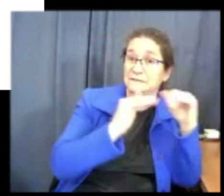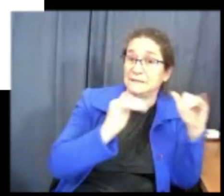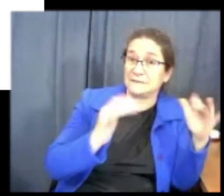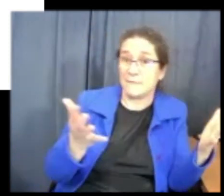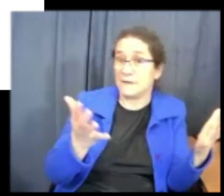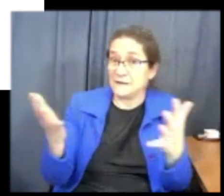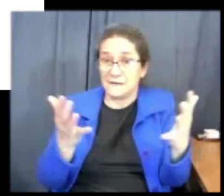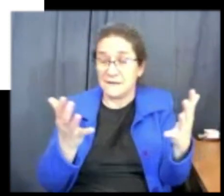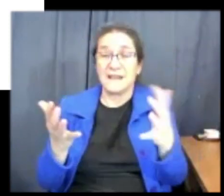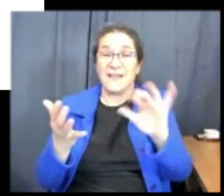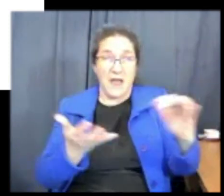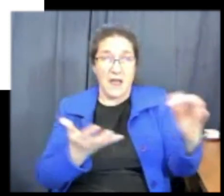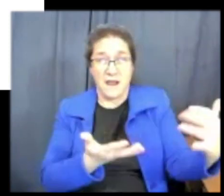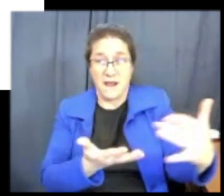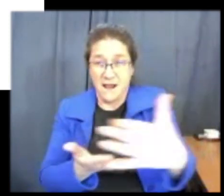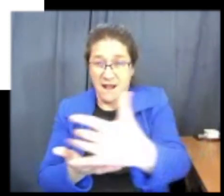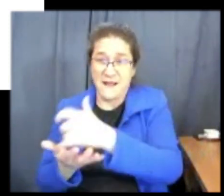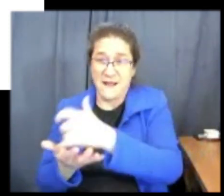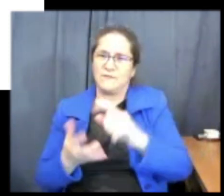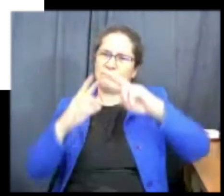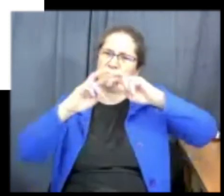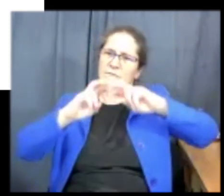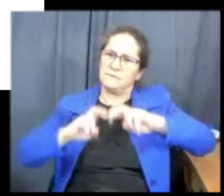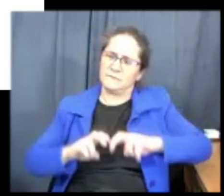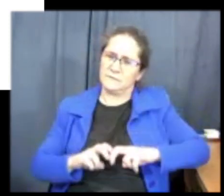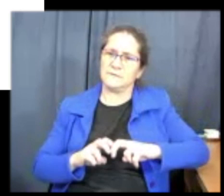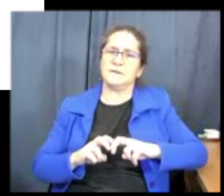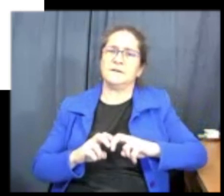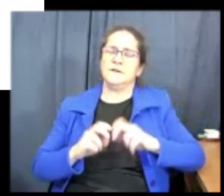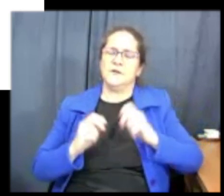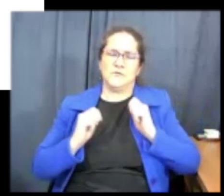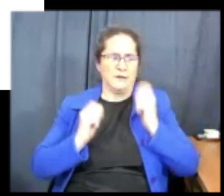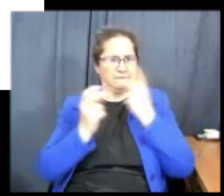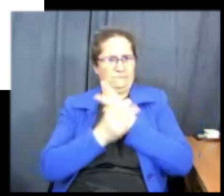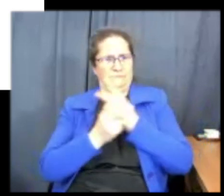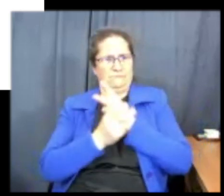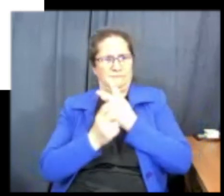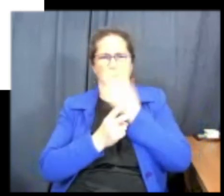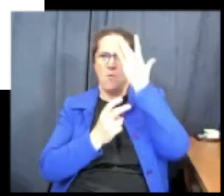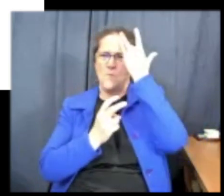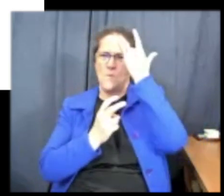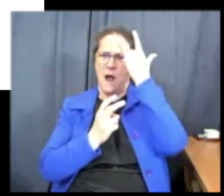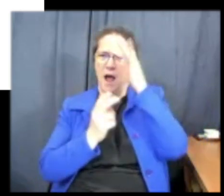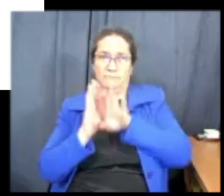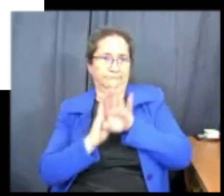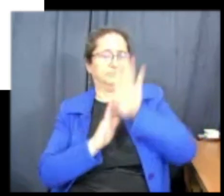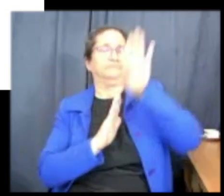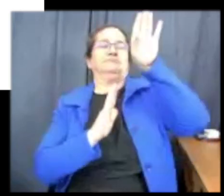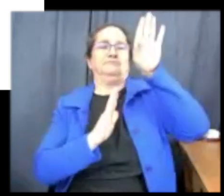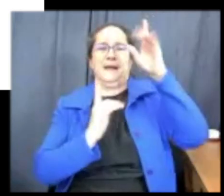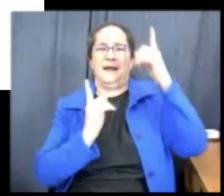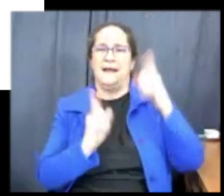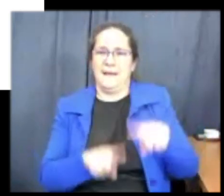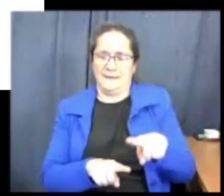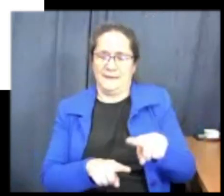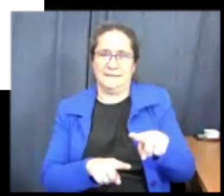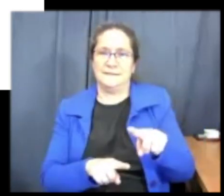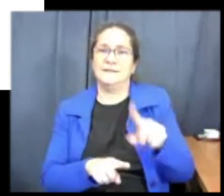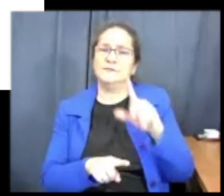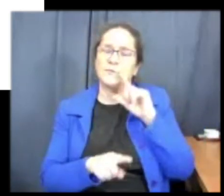that we need to analyze when looking at why we have these areas that jump like that so that we don't have them happen again in the future.